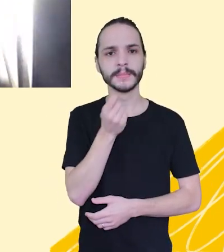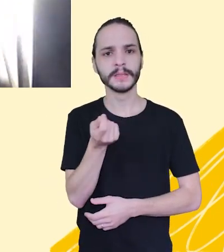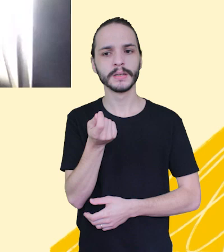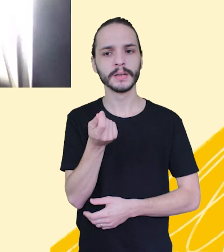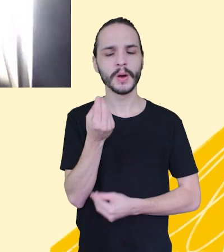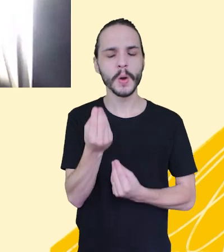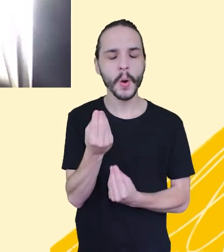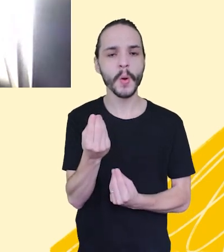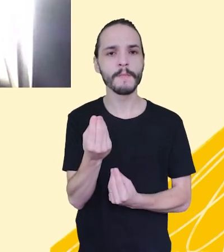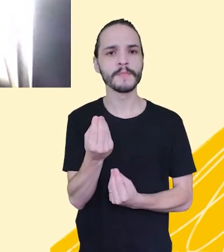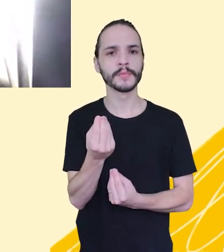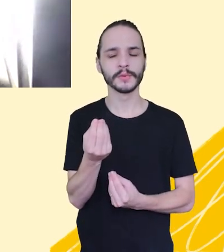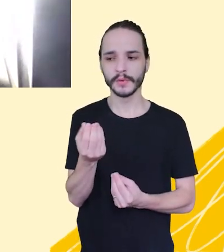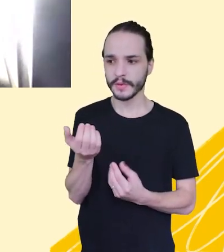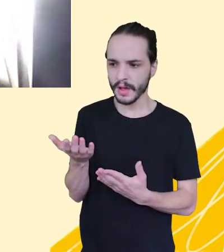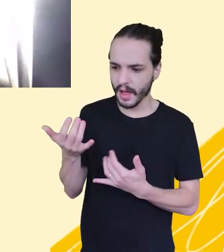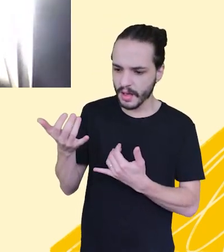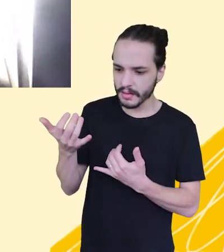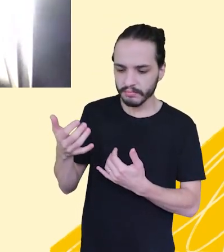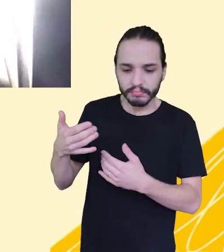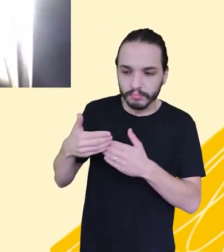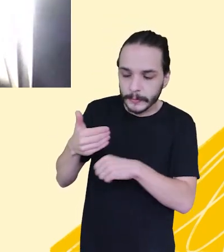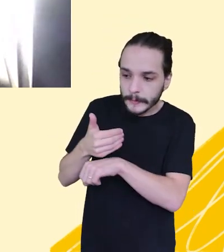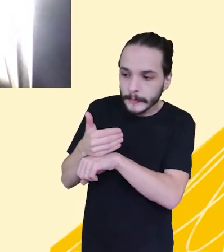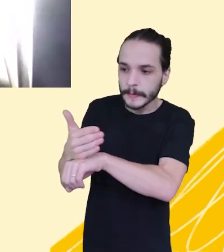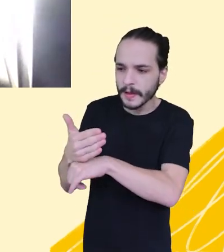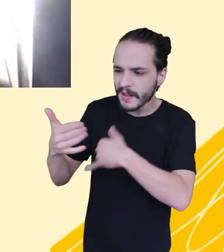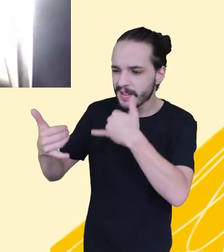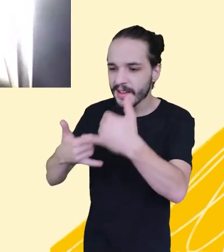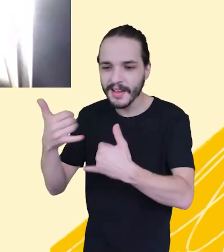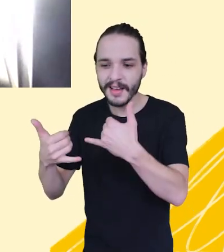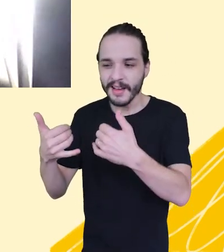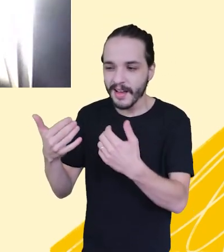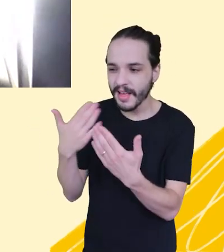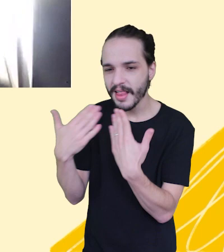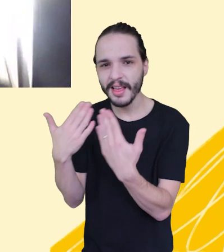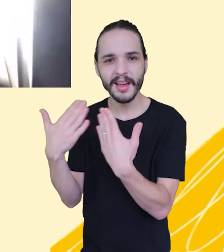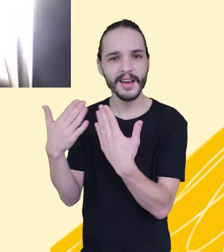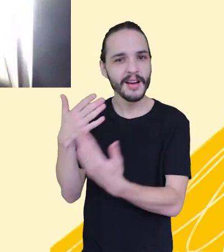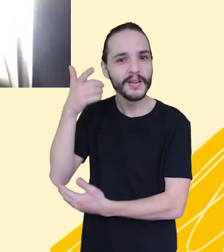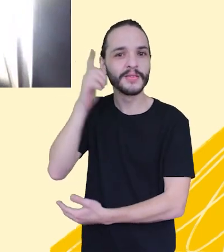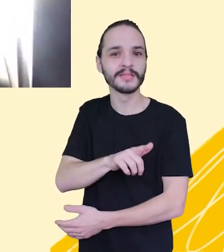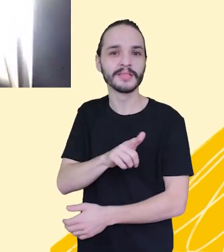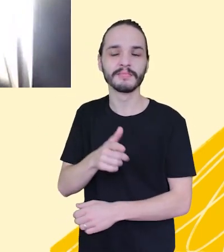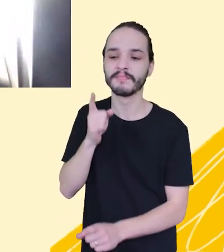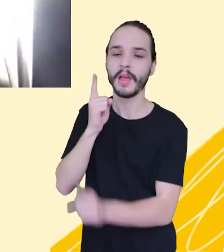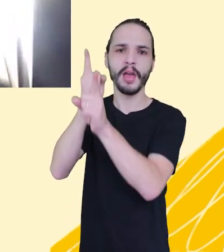I let them play and then we found the first image